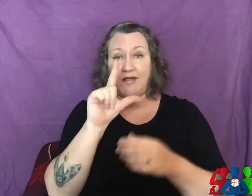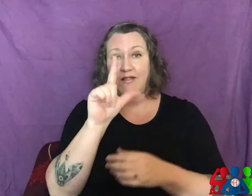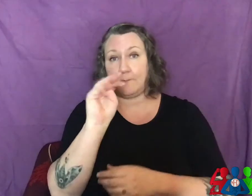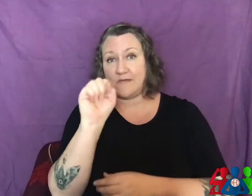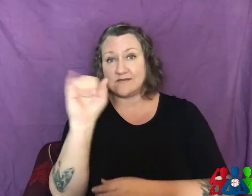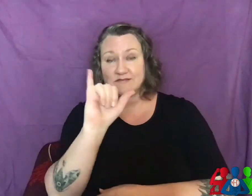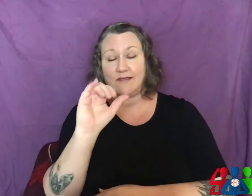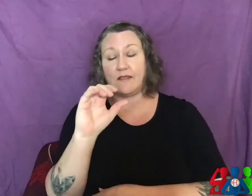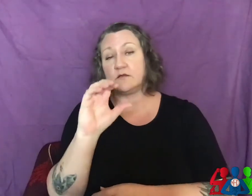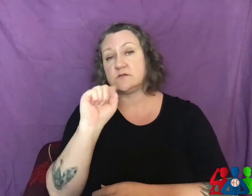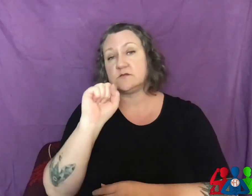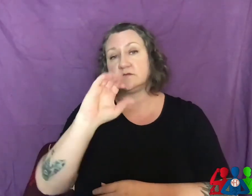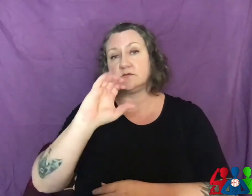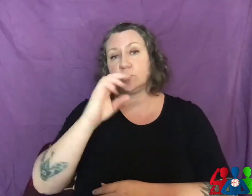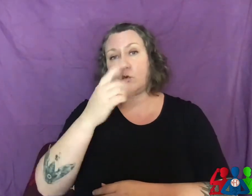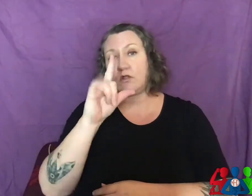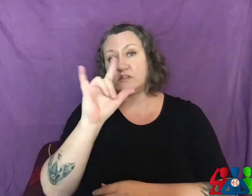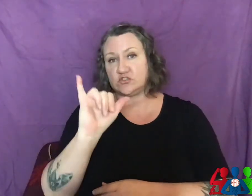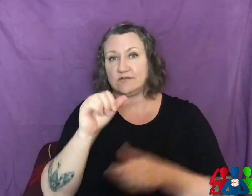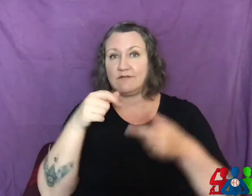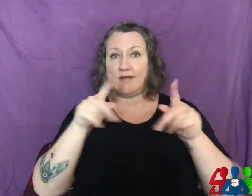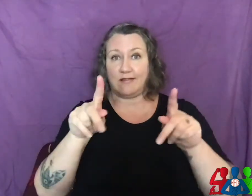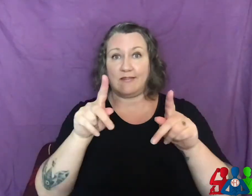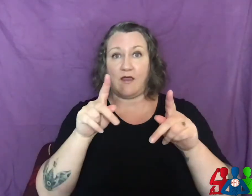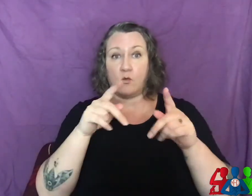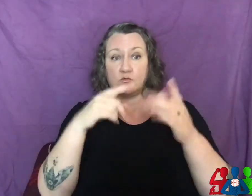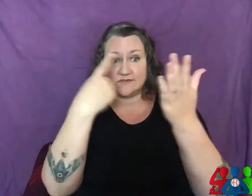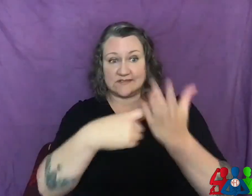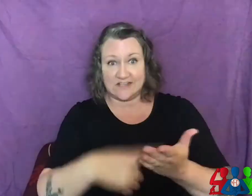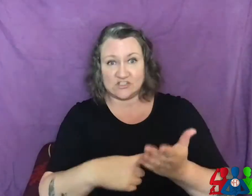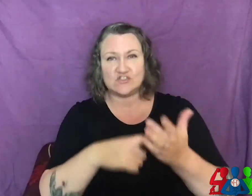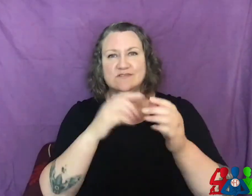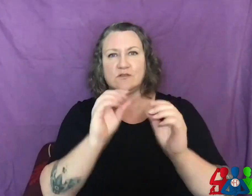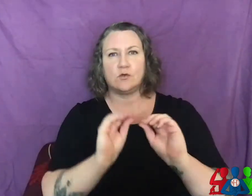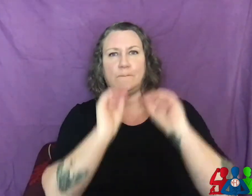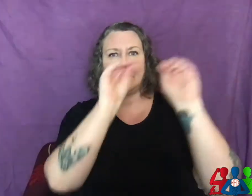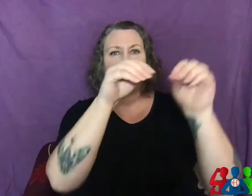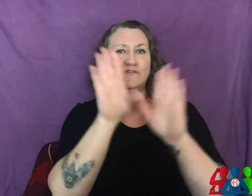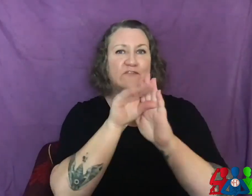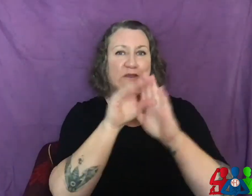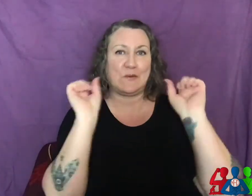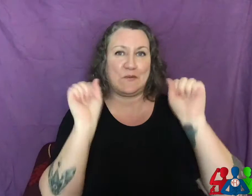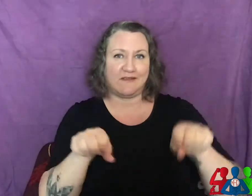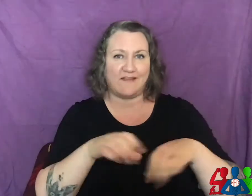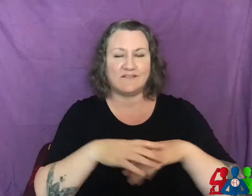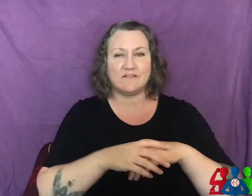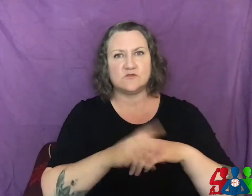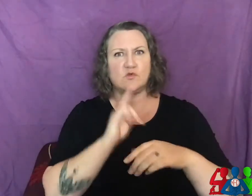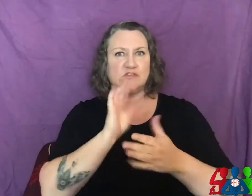use that in discussion time in class. And some LMS systems, like Schoology, allow discussion